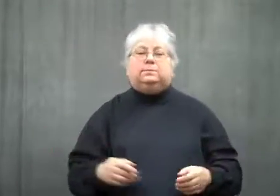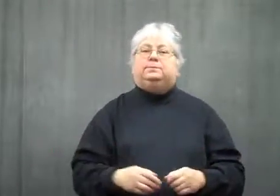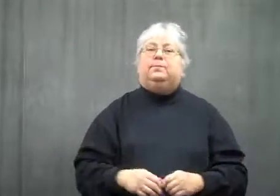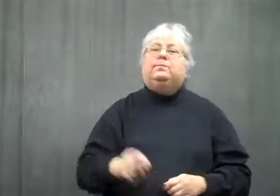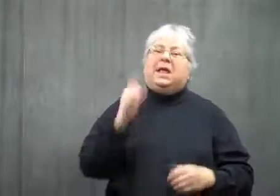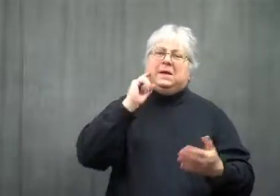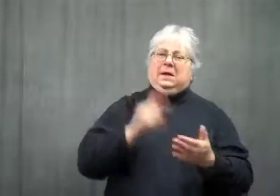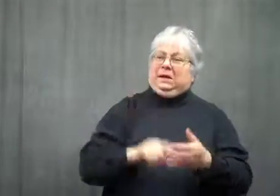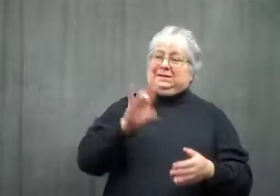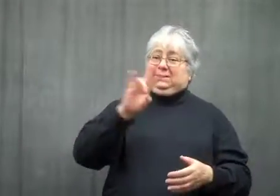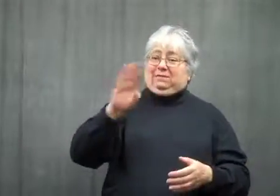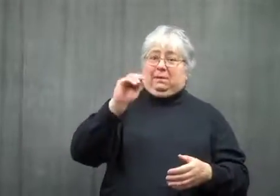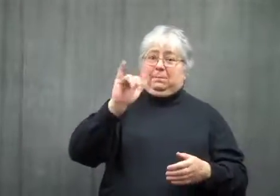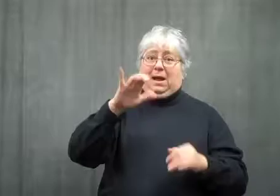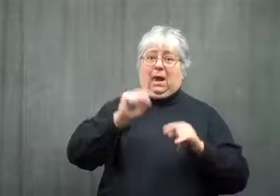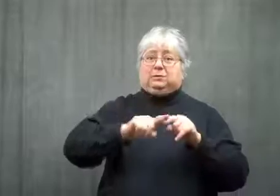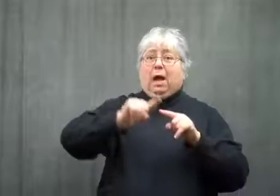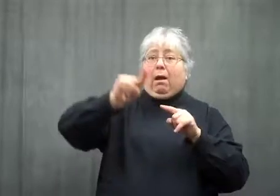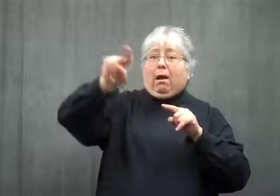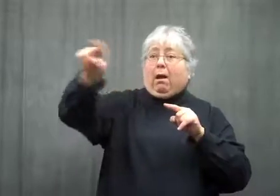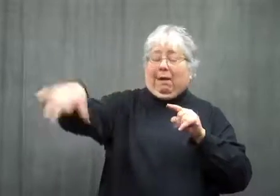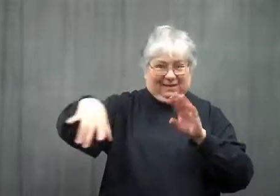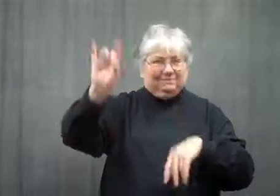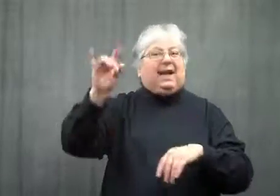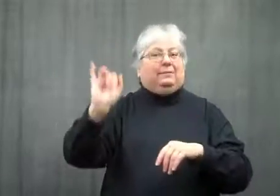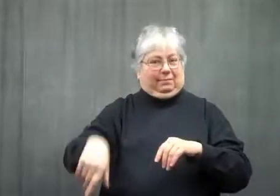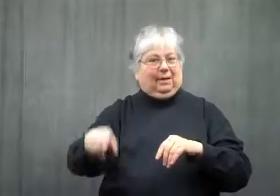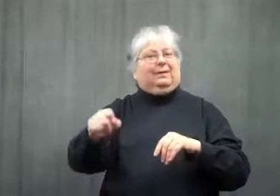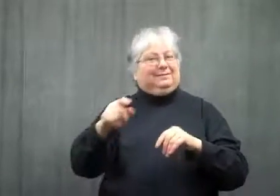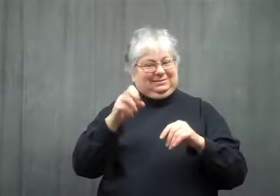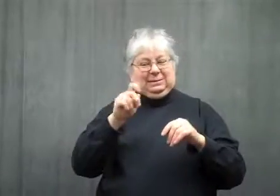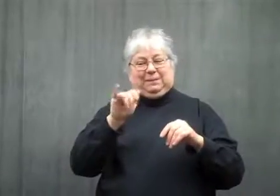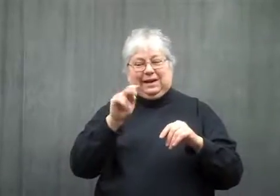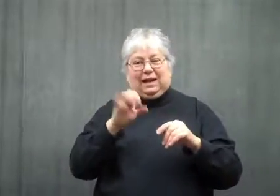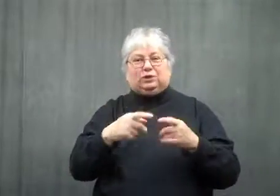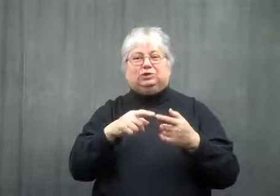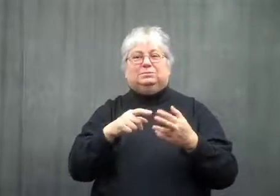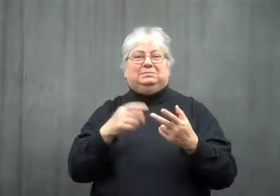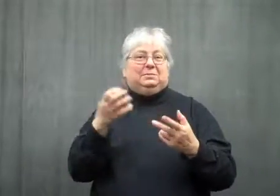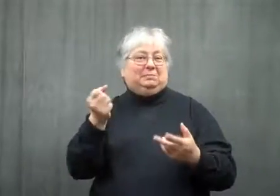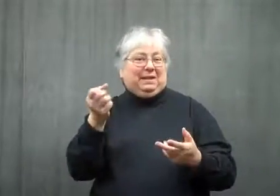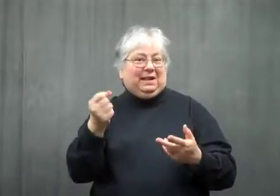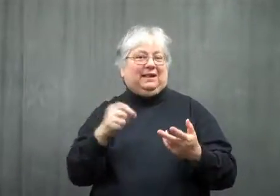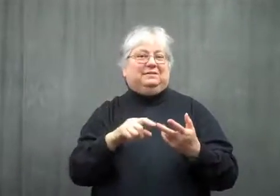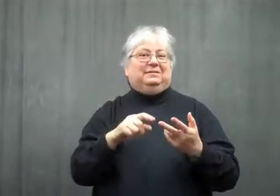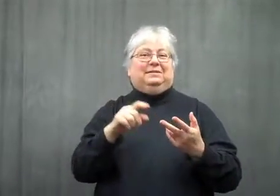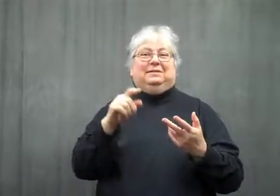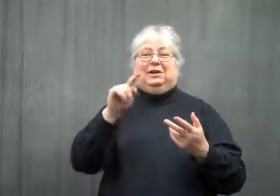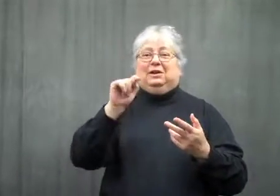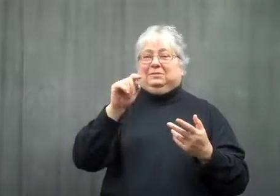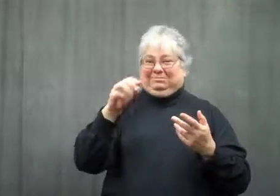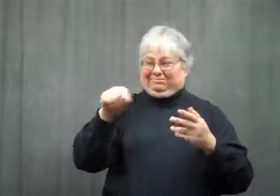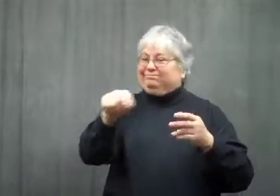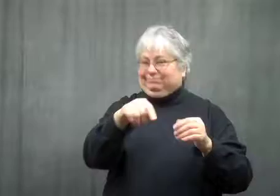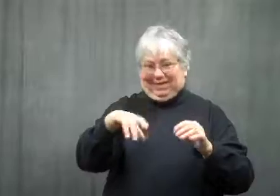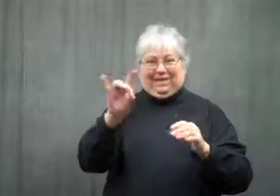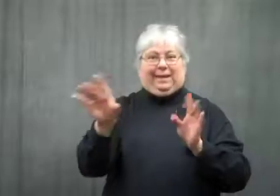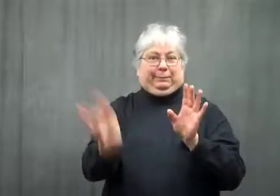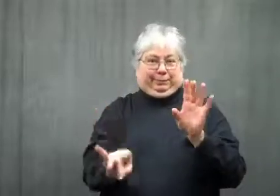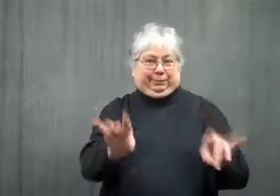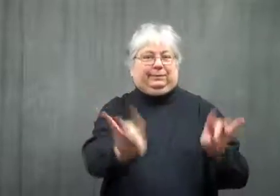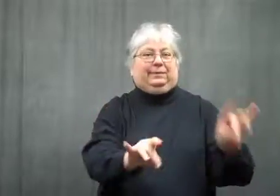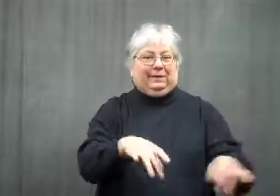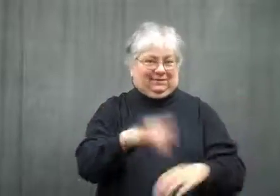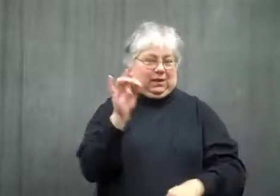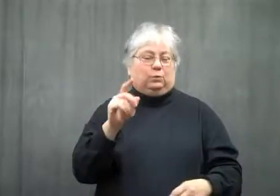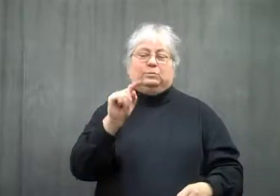The contamination was found 75 miles away from the reactors.